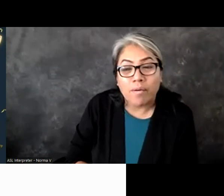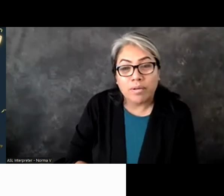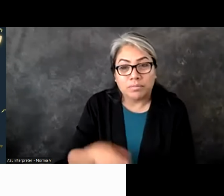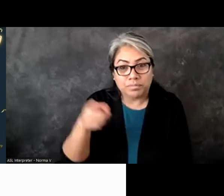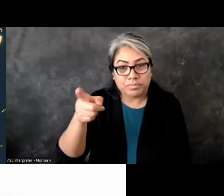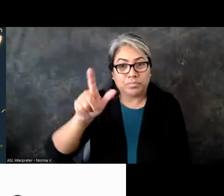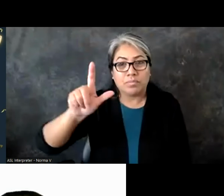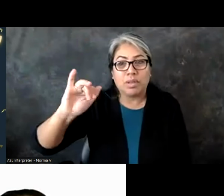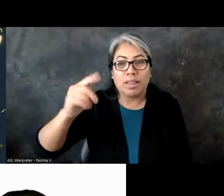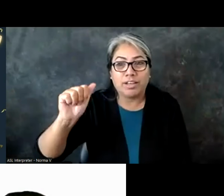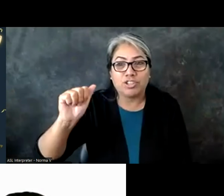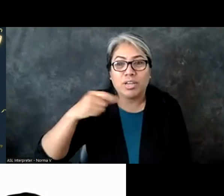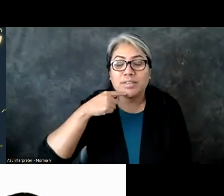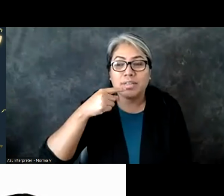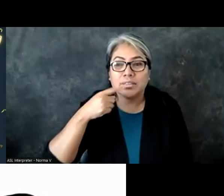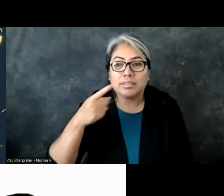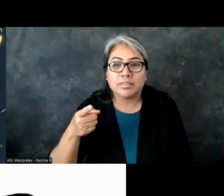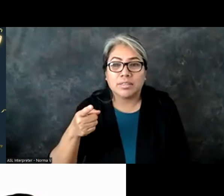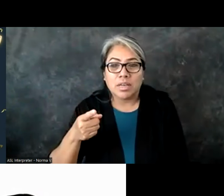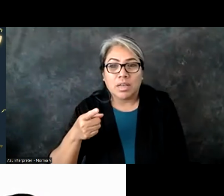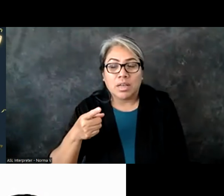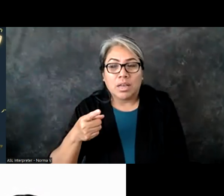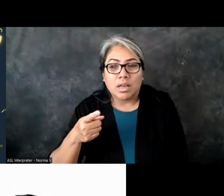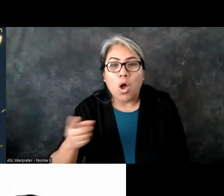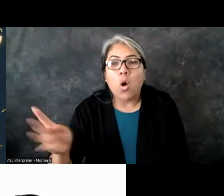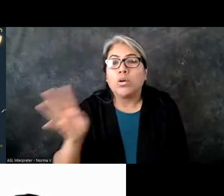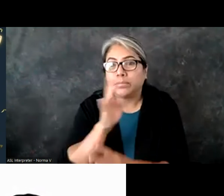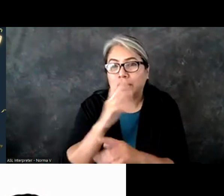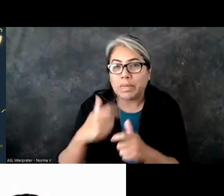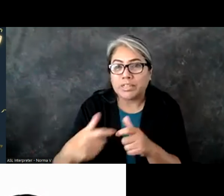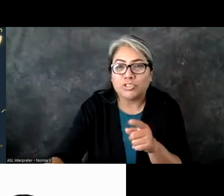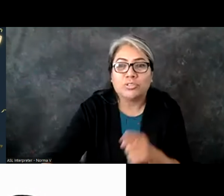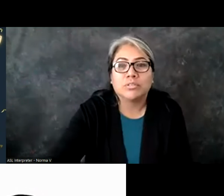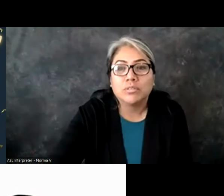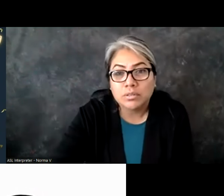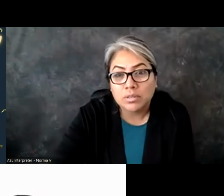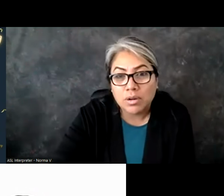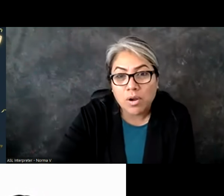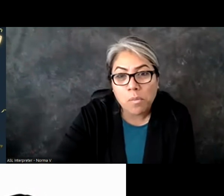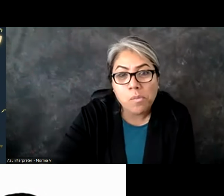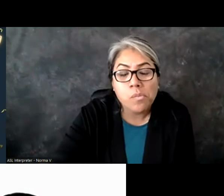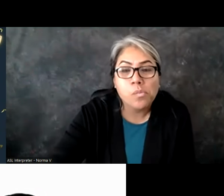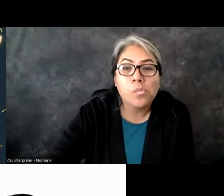We have a lot of work ahead of us. If you are in the Bay